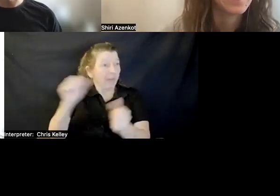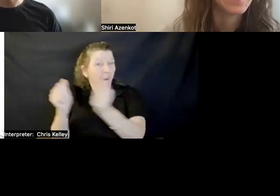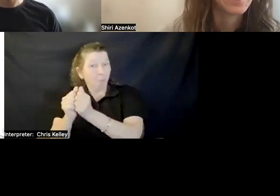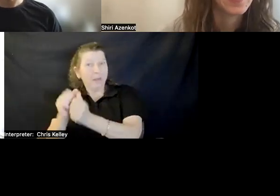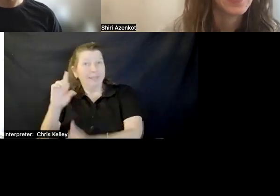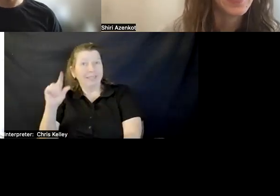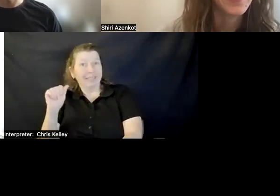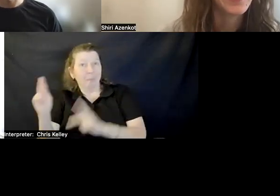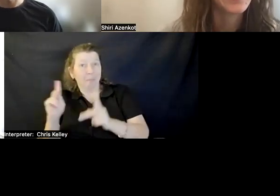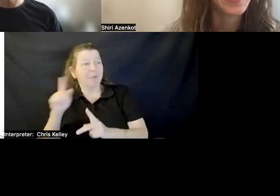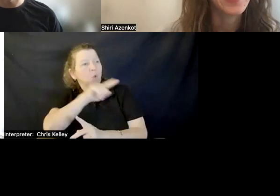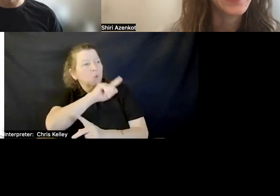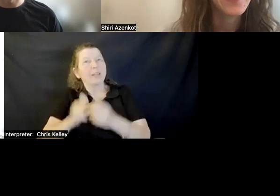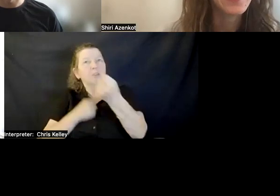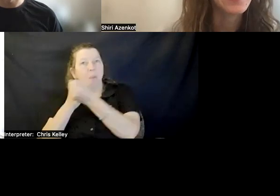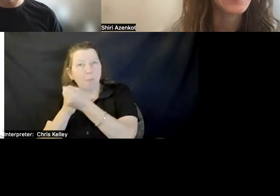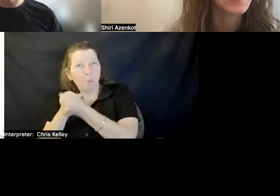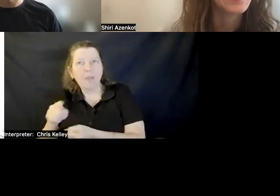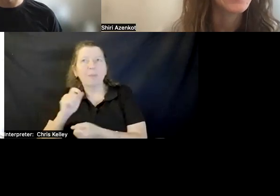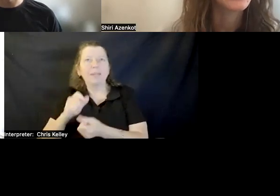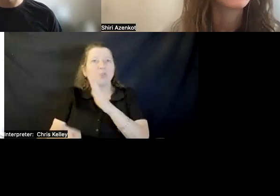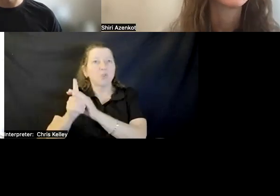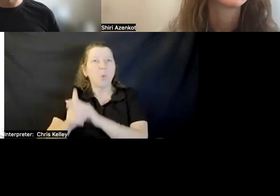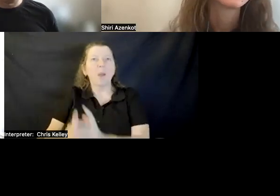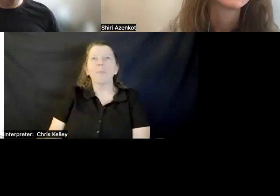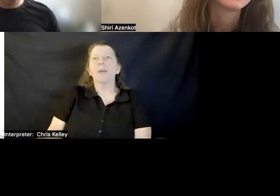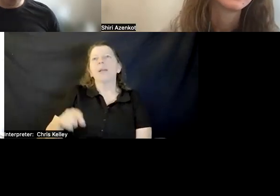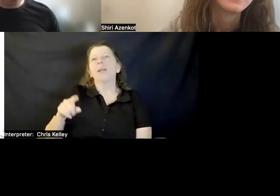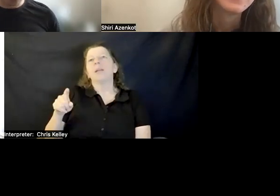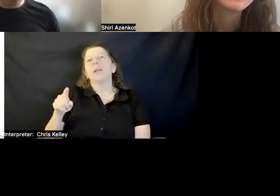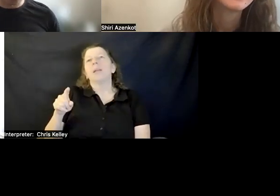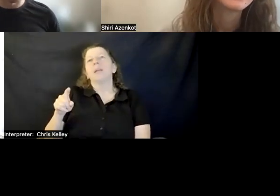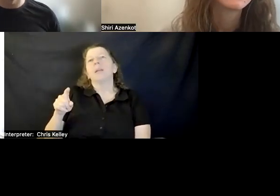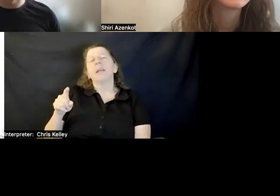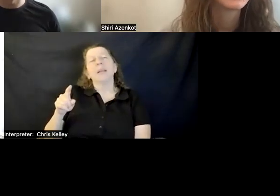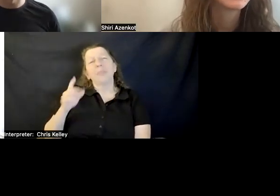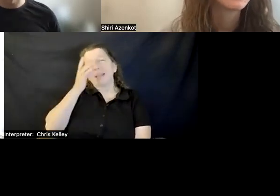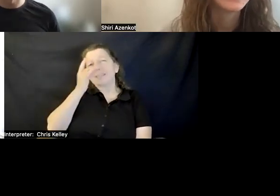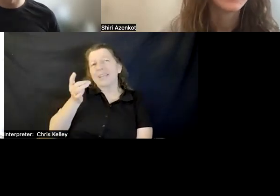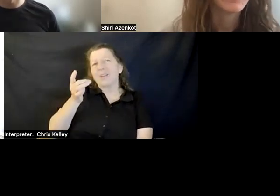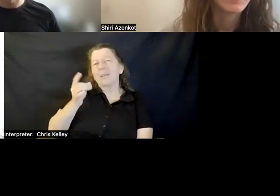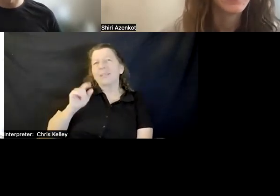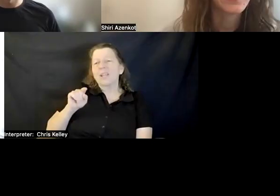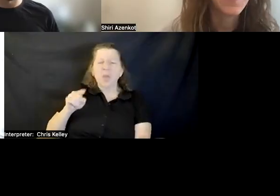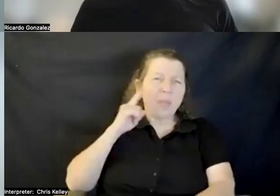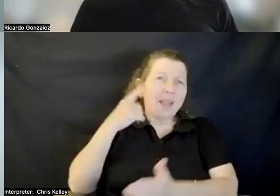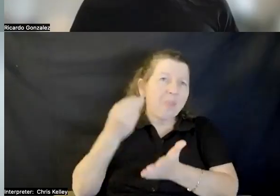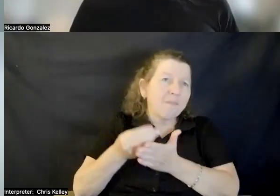THAT IS INTERESTING. HIS OF THE FINANCIAL RESOURCES TO BUY A HEADSET